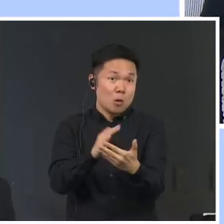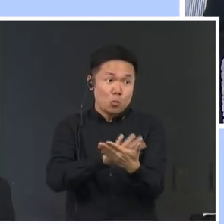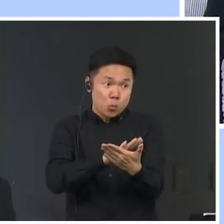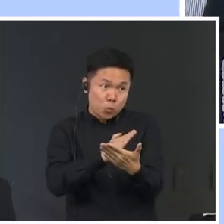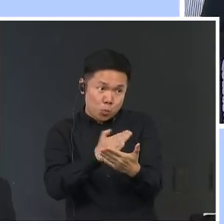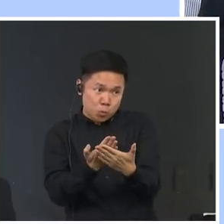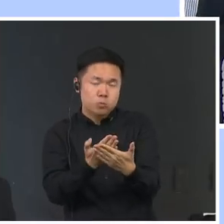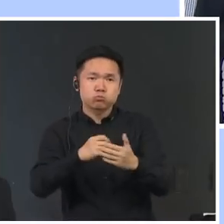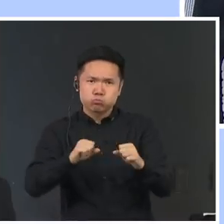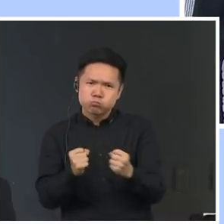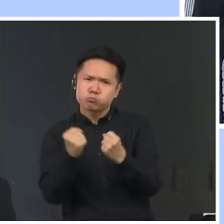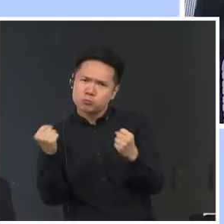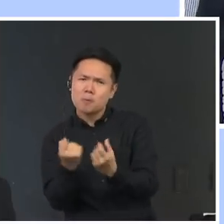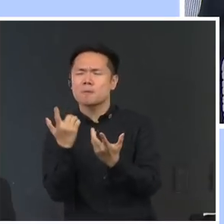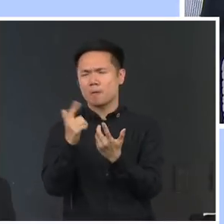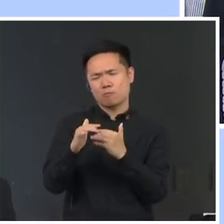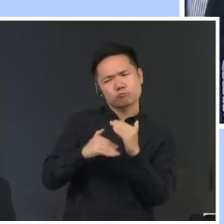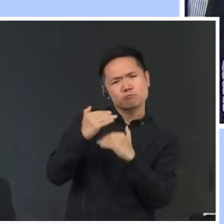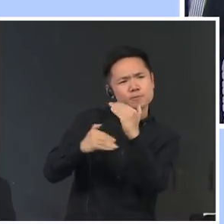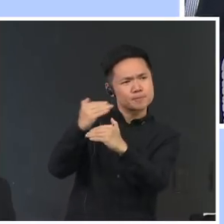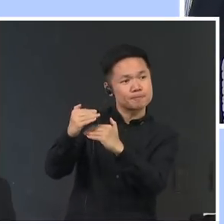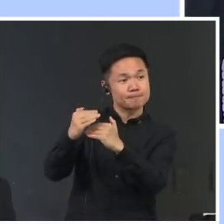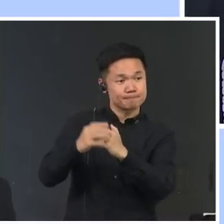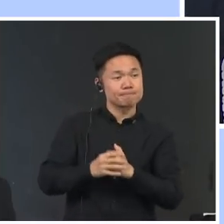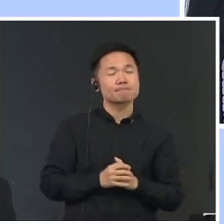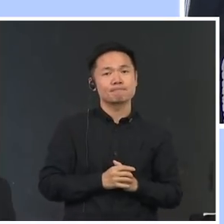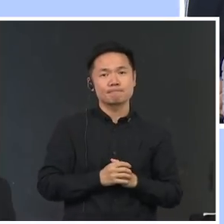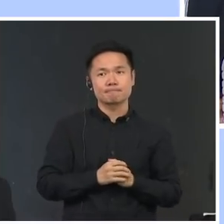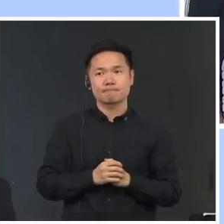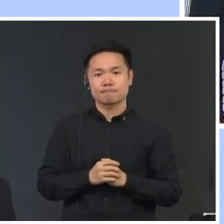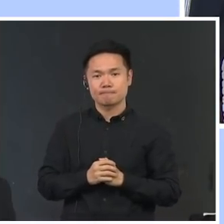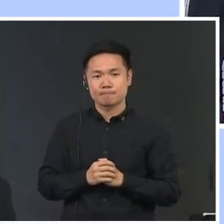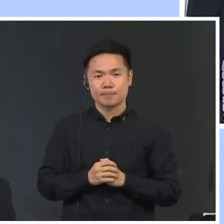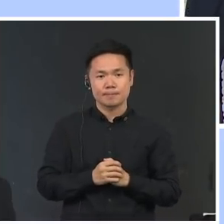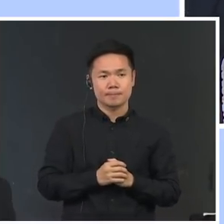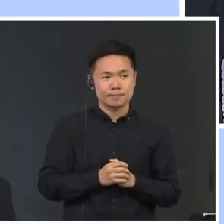Sign language is the result of the activities of the Deaf, as well as the